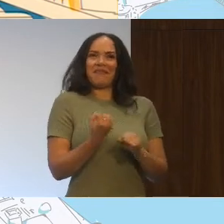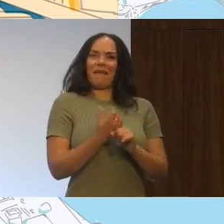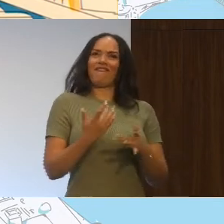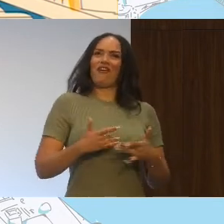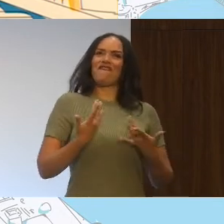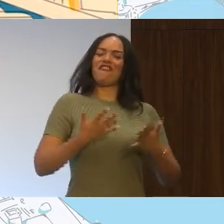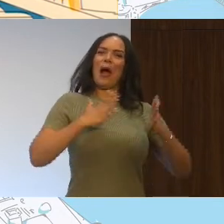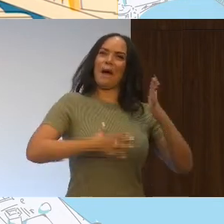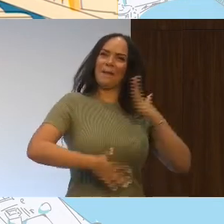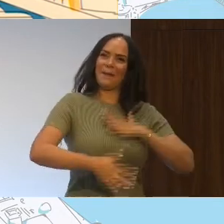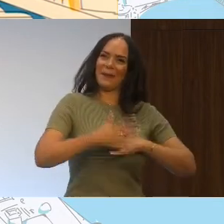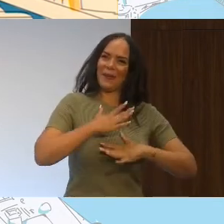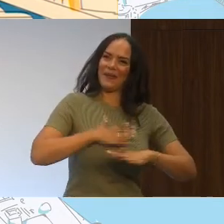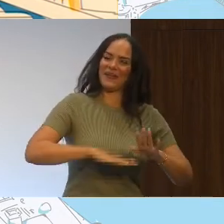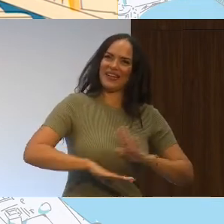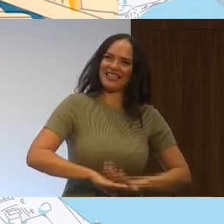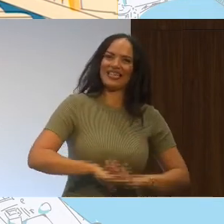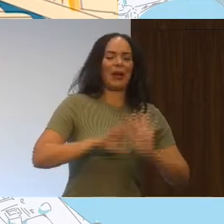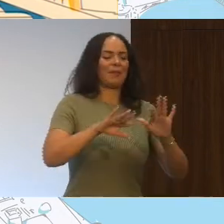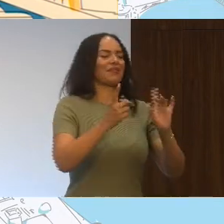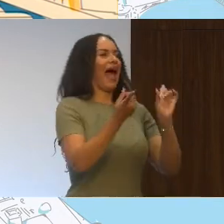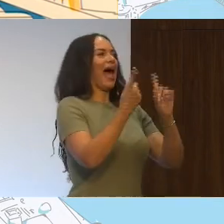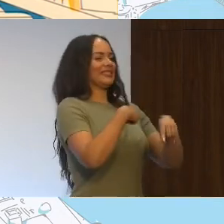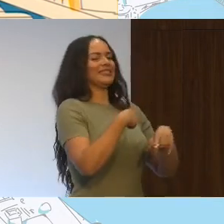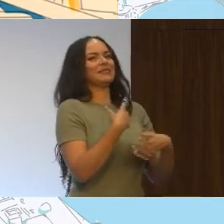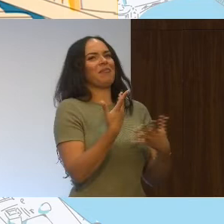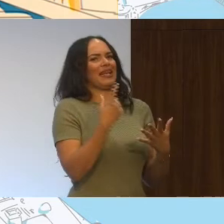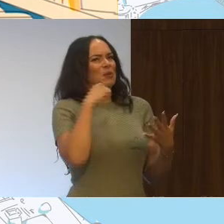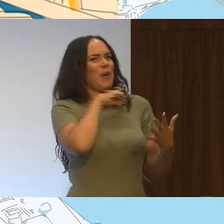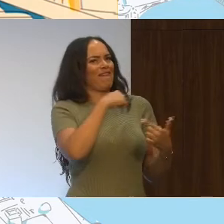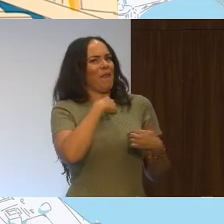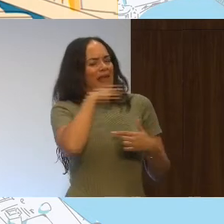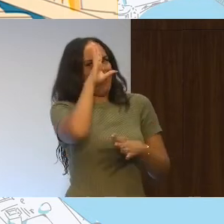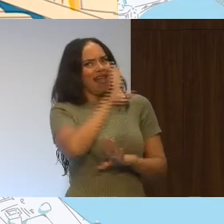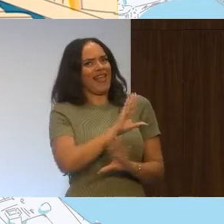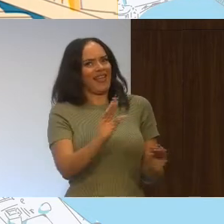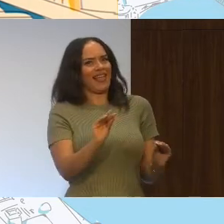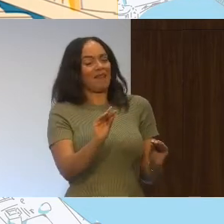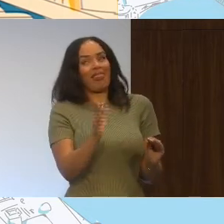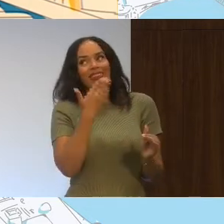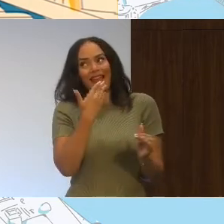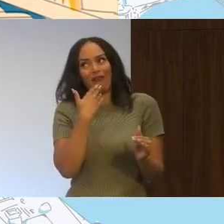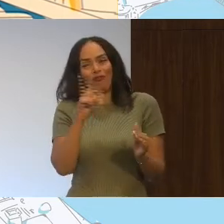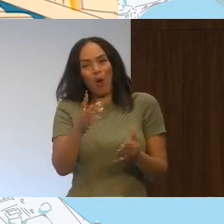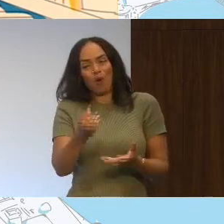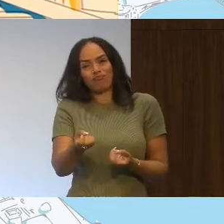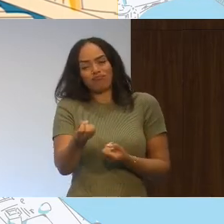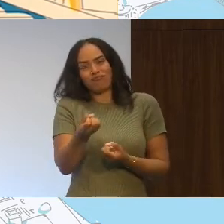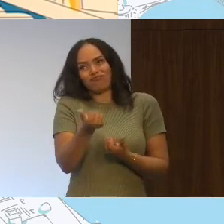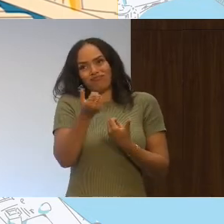And I don't so I'm going to answer your question, but it's kind of weird for me, I have to say, when I thought what you said was very generous, I don't think I think legends are dead